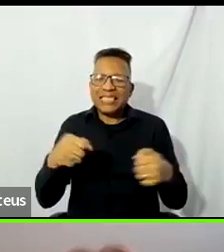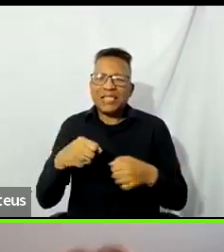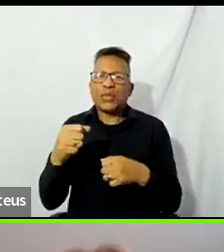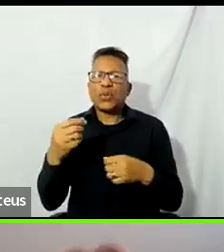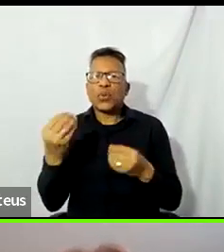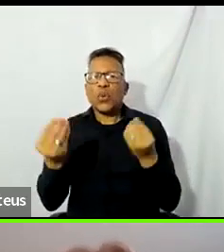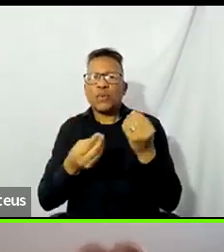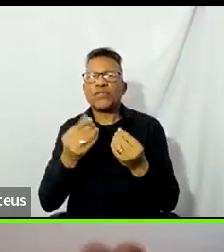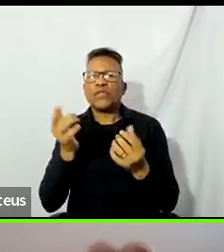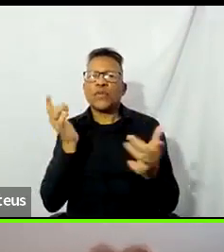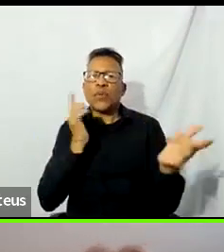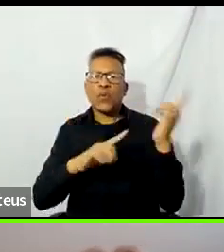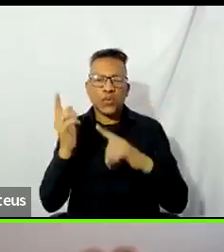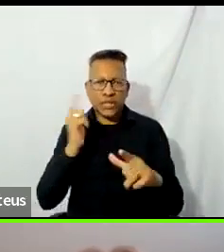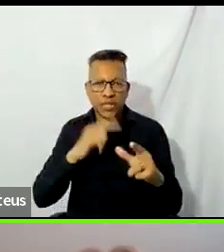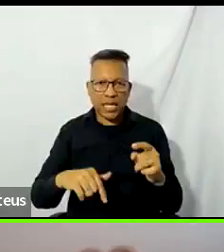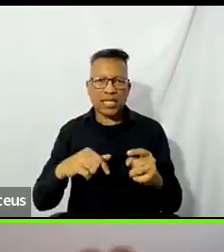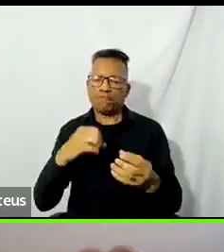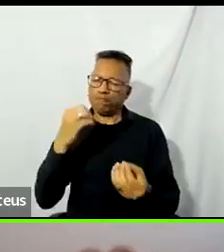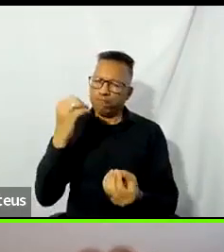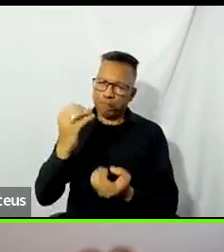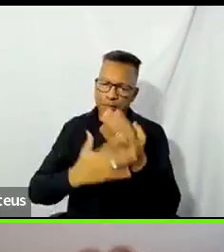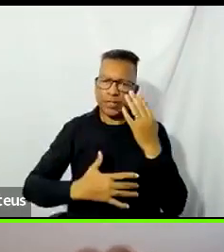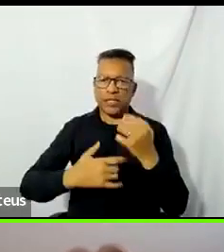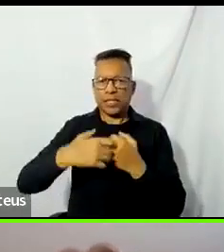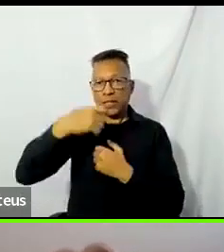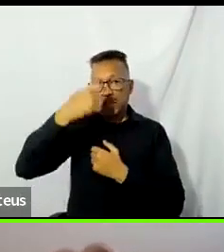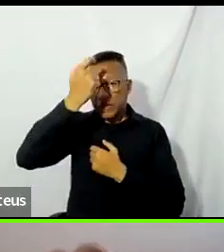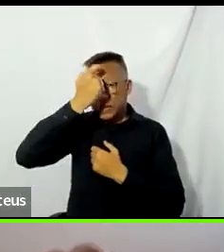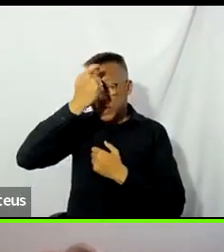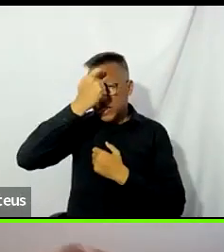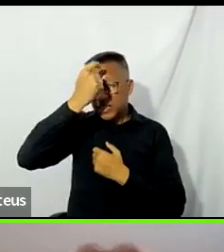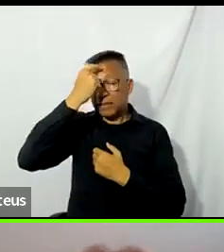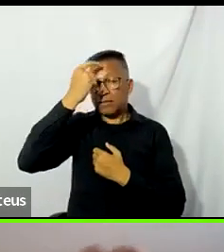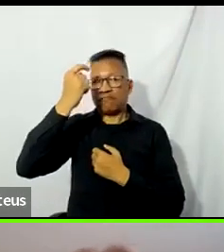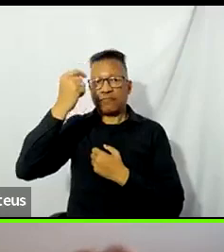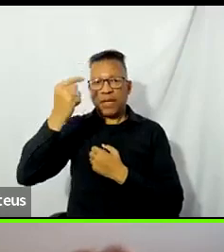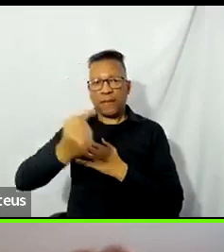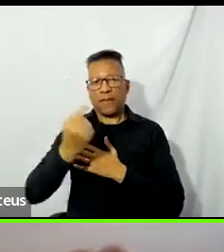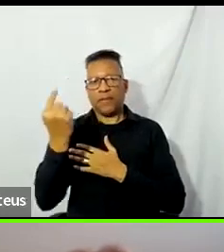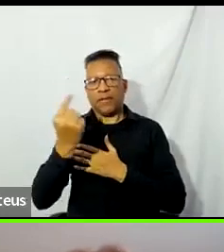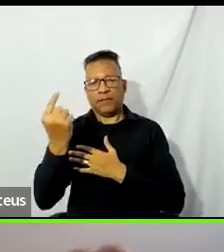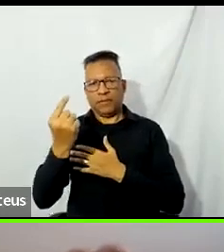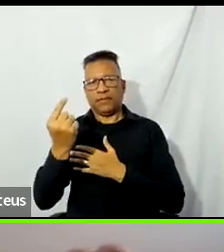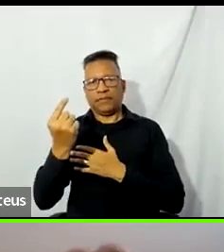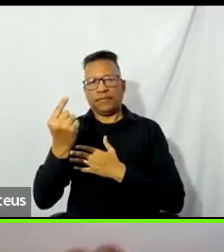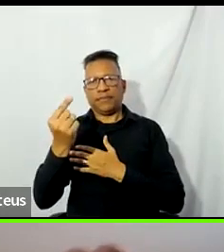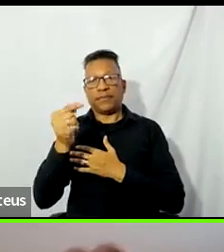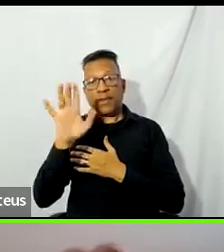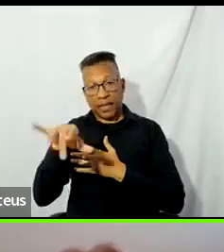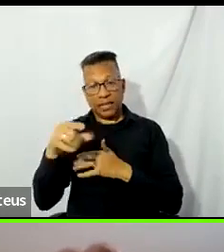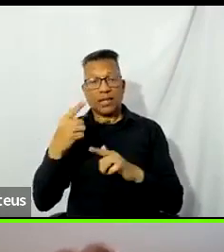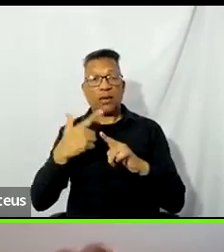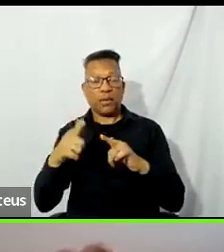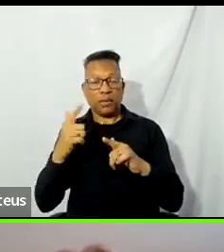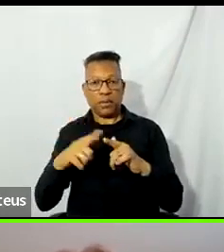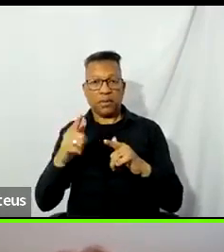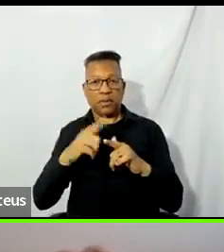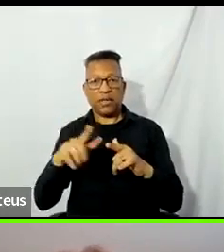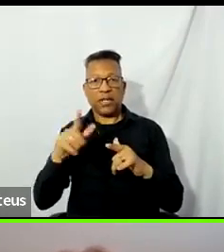conscious capacity to to create these to create these things in the first place, that's the problem , and that's never , and that's never explained in